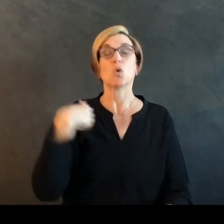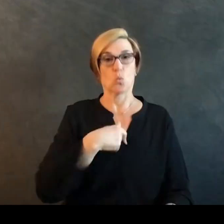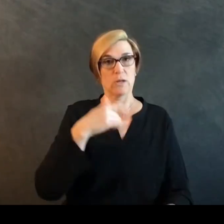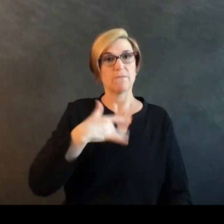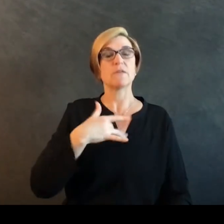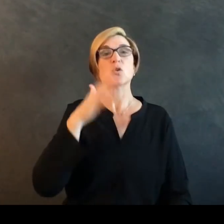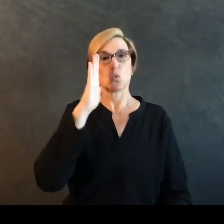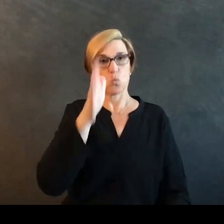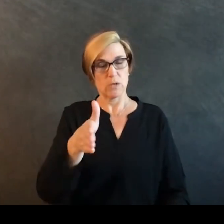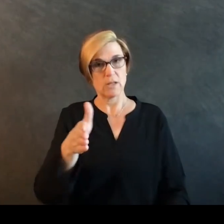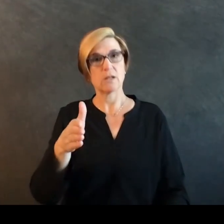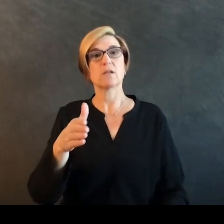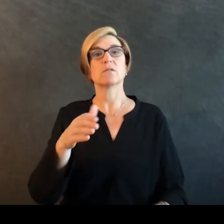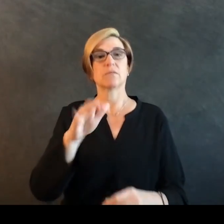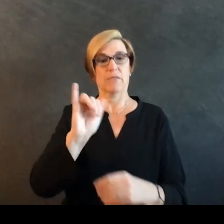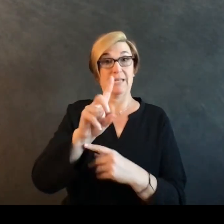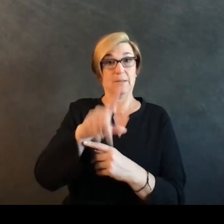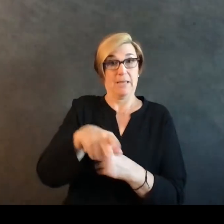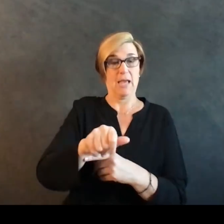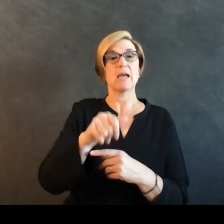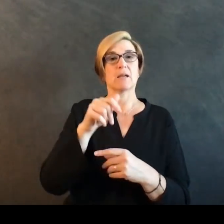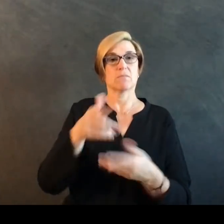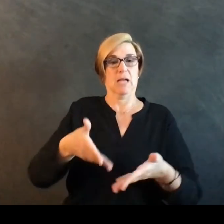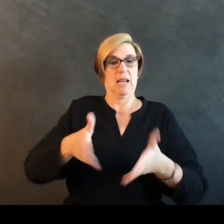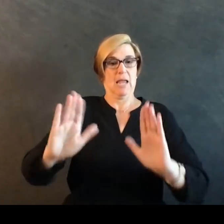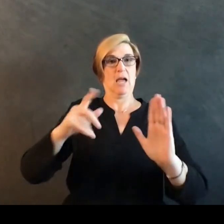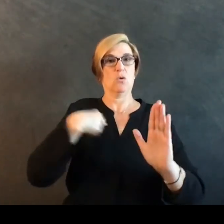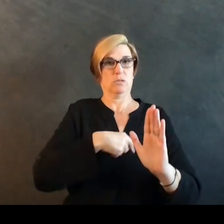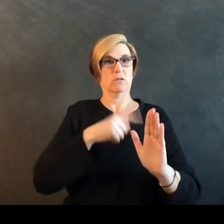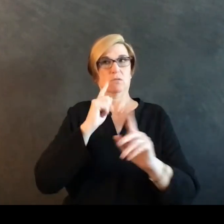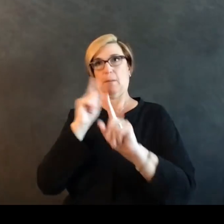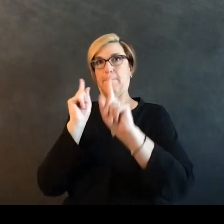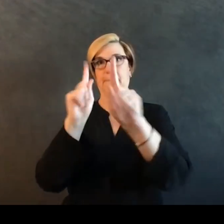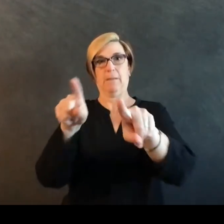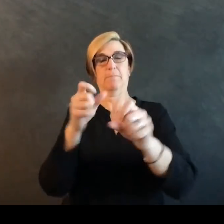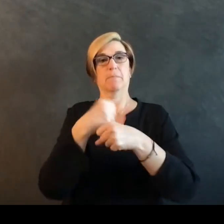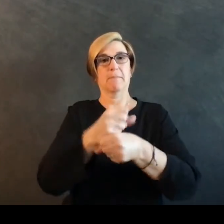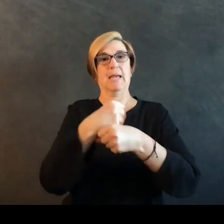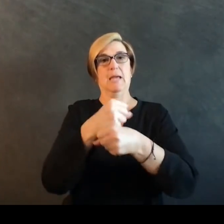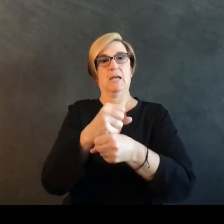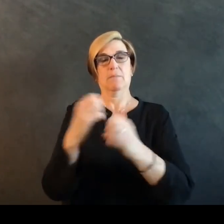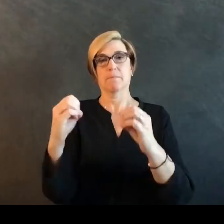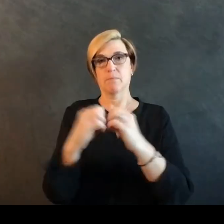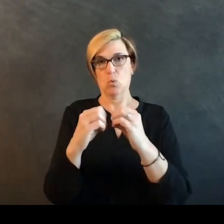defense production Act in the very near future in addition to the one that I've